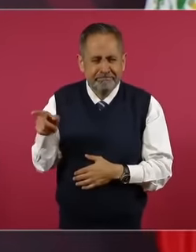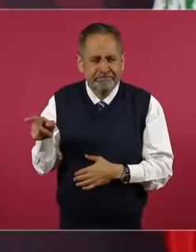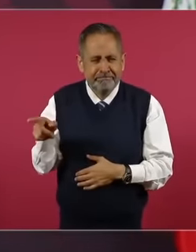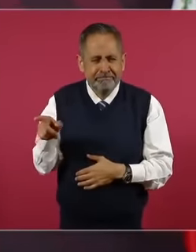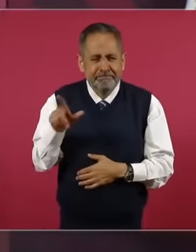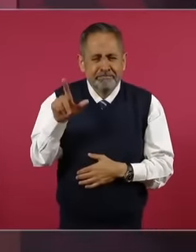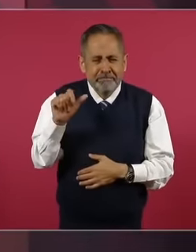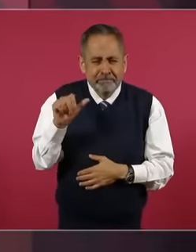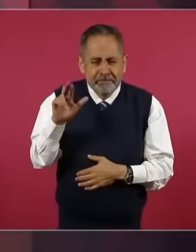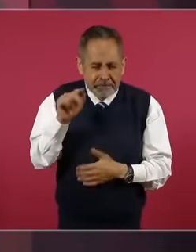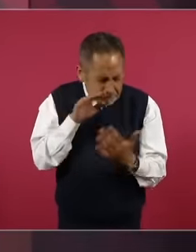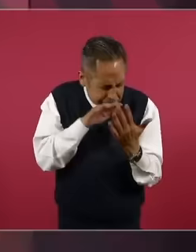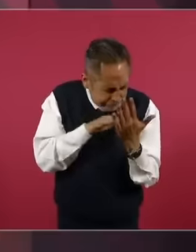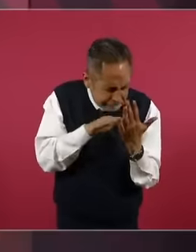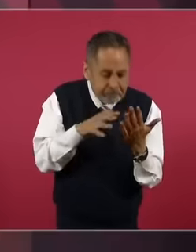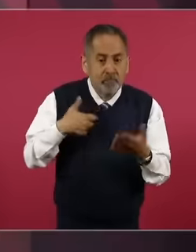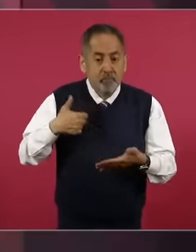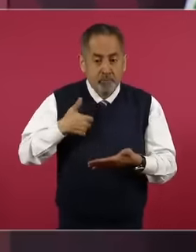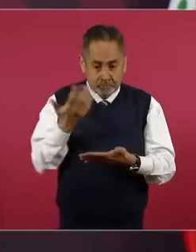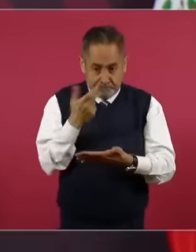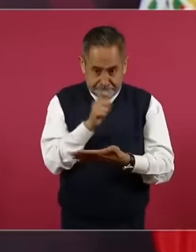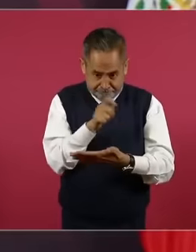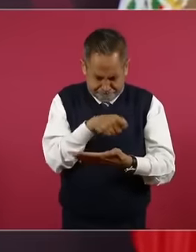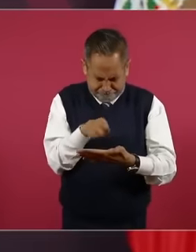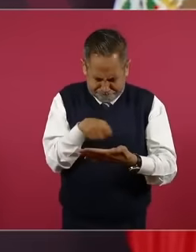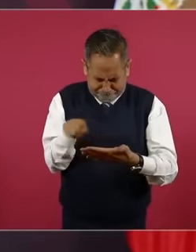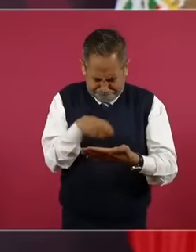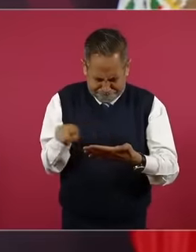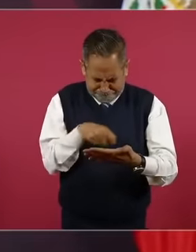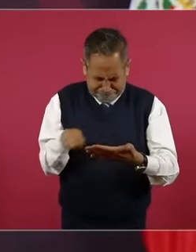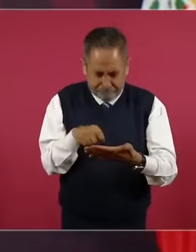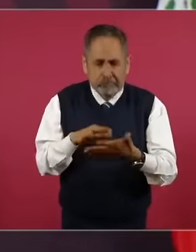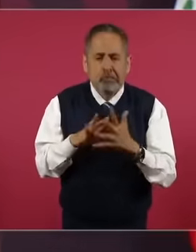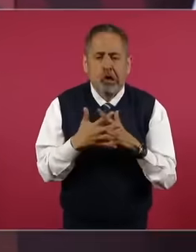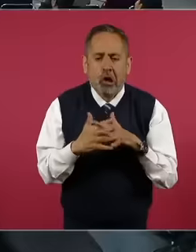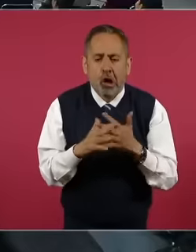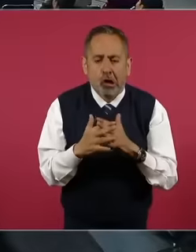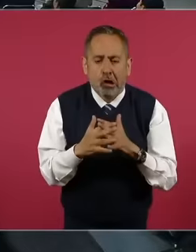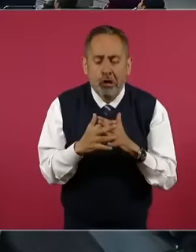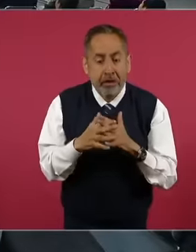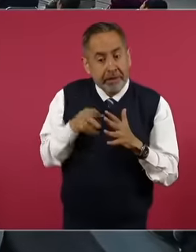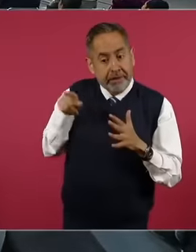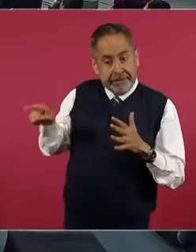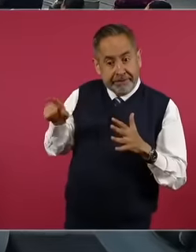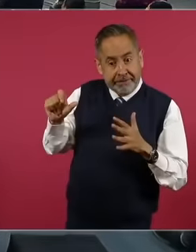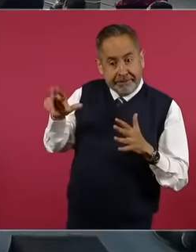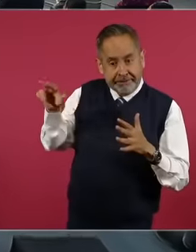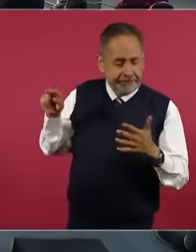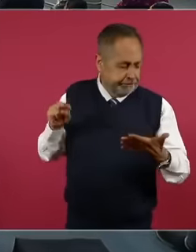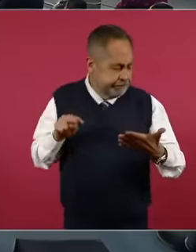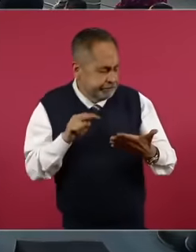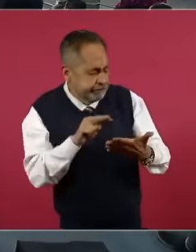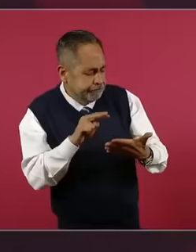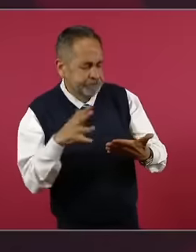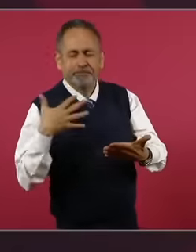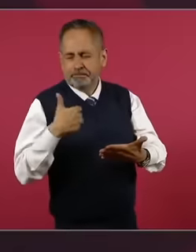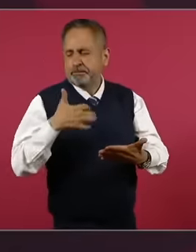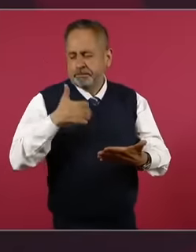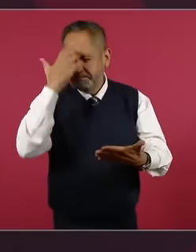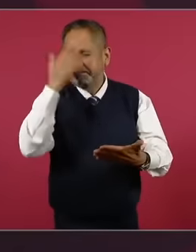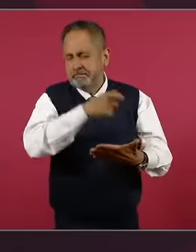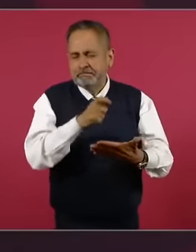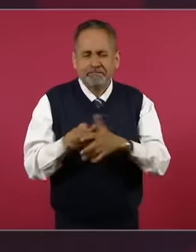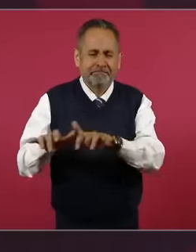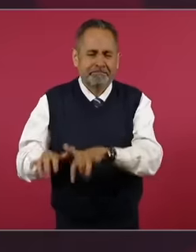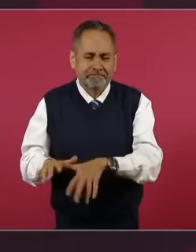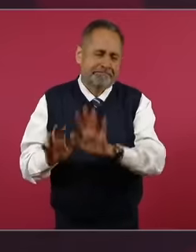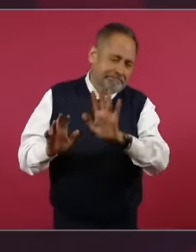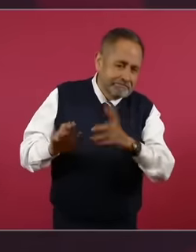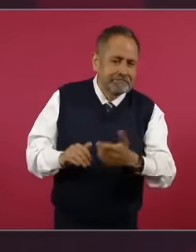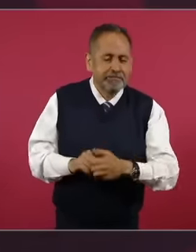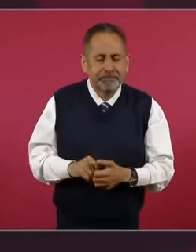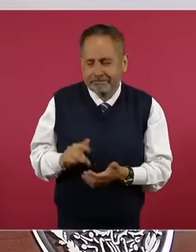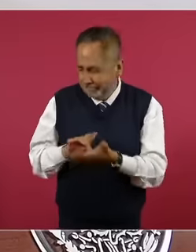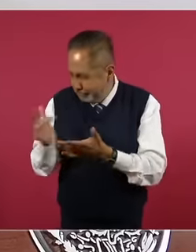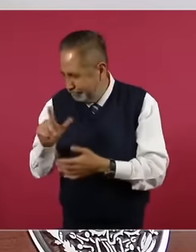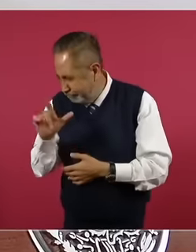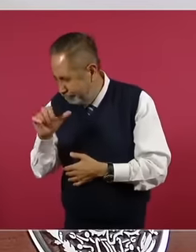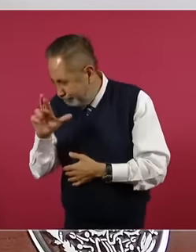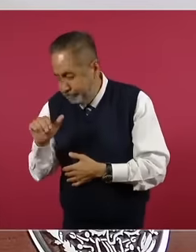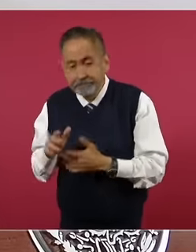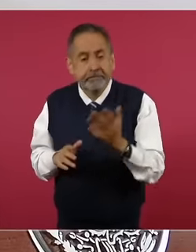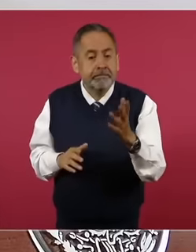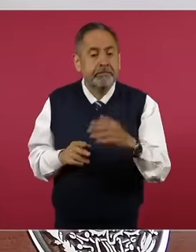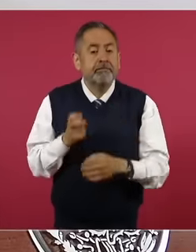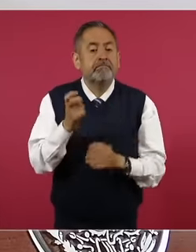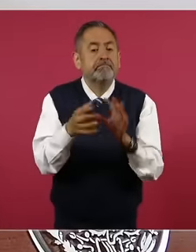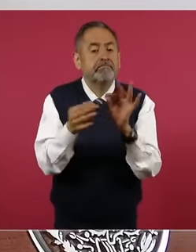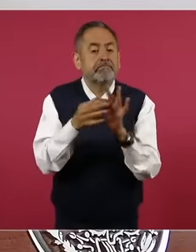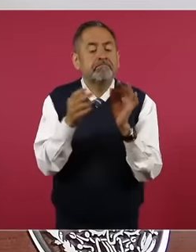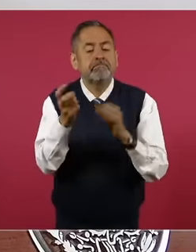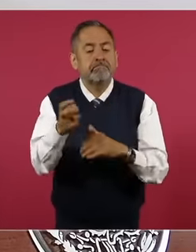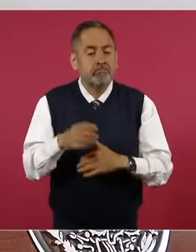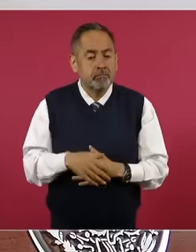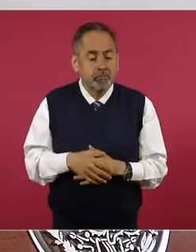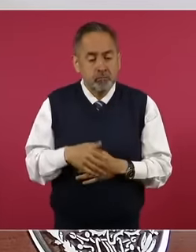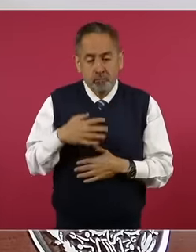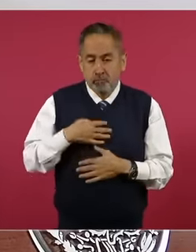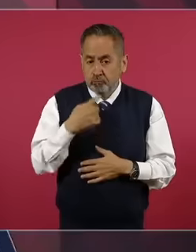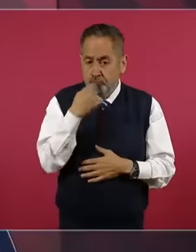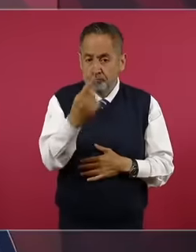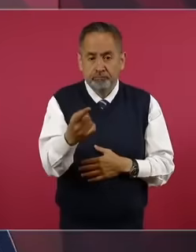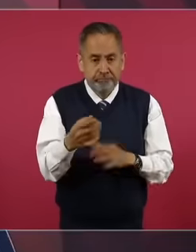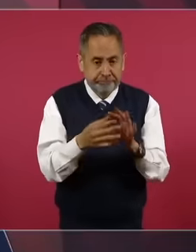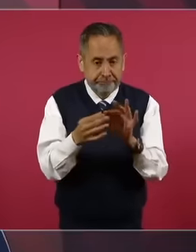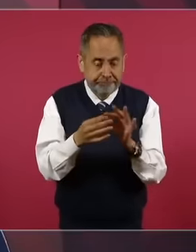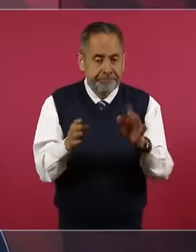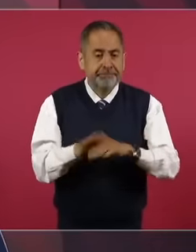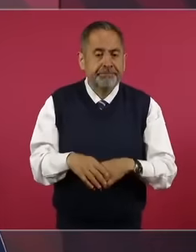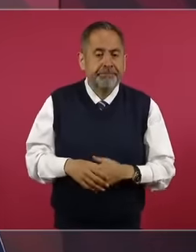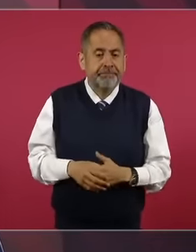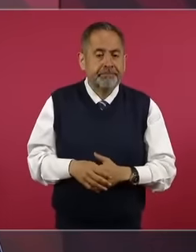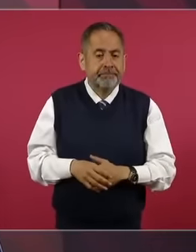describes in figure this eh but I'm going to dedicate eh To that I told you that every time I wrote